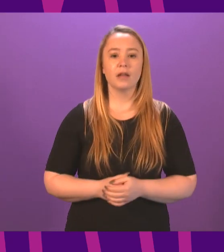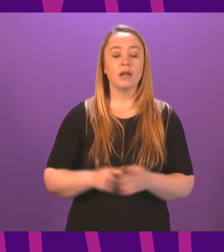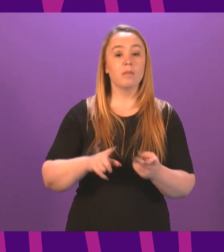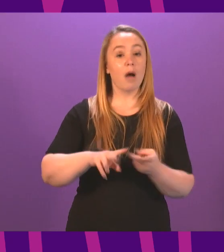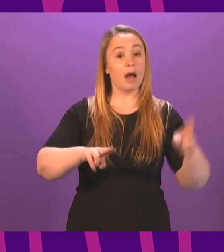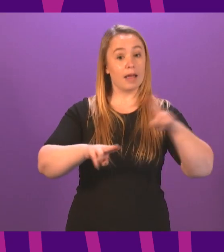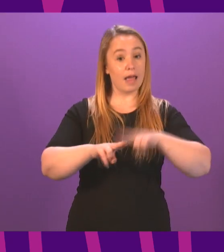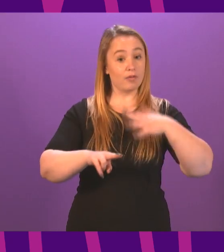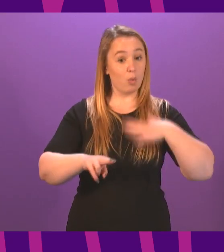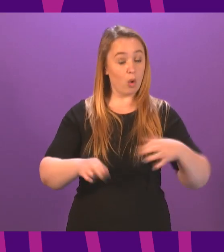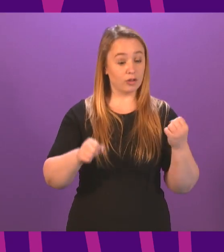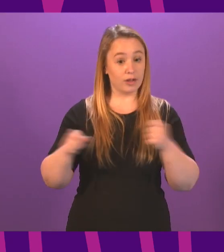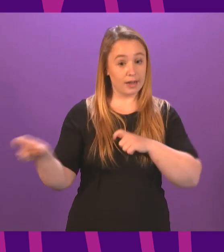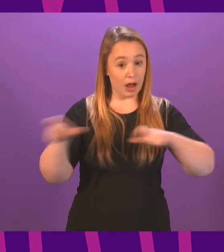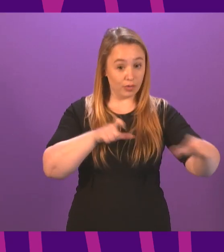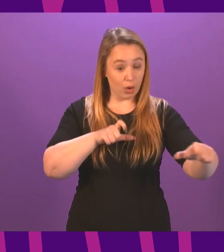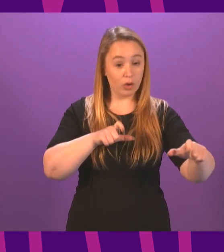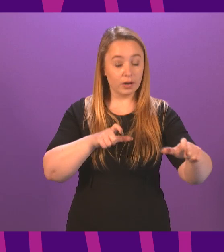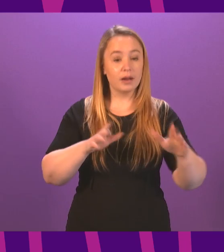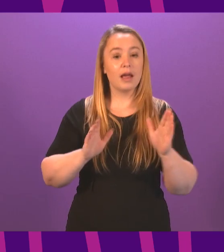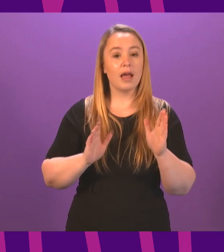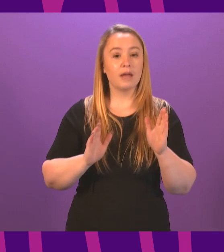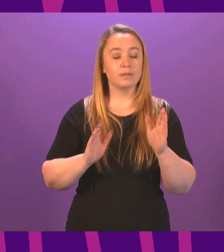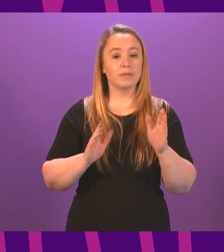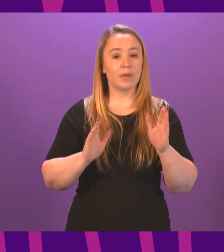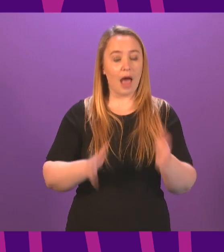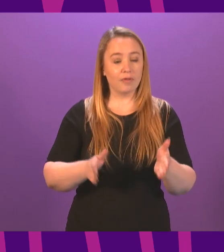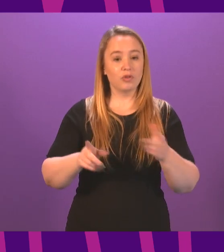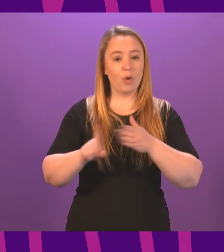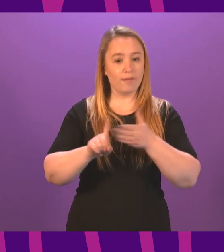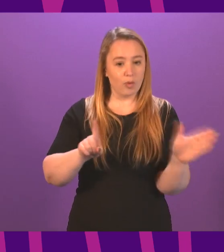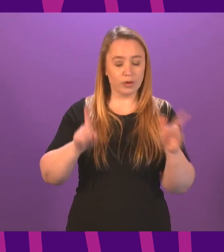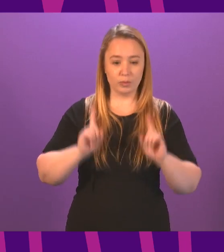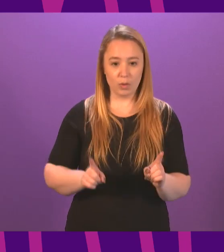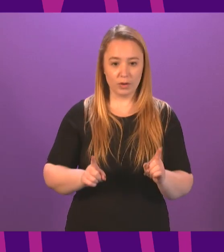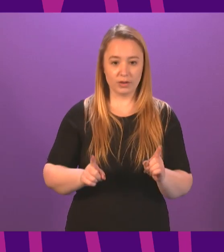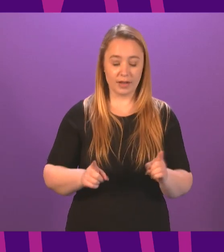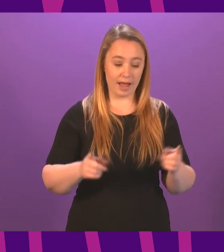we must avoid taking the virus from higher-prevalence areas to lower-prevalence areas and having